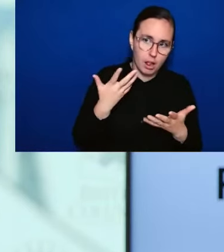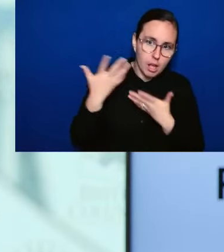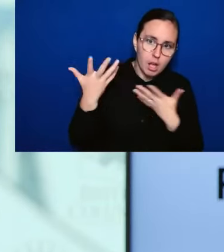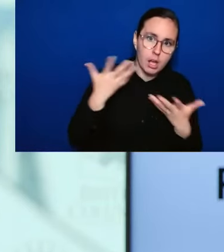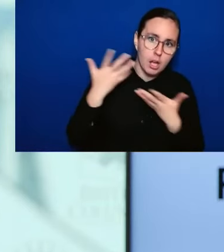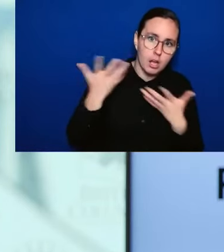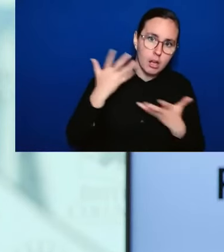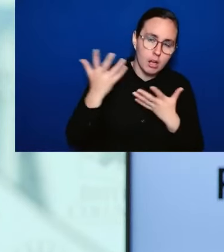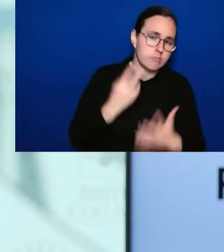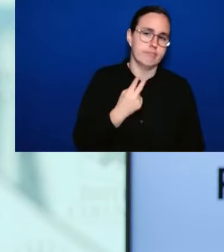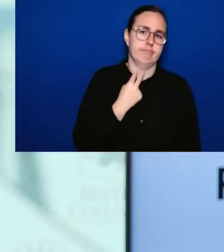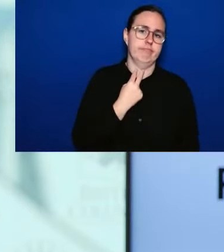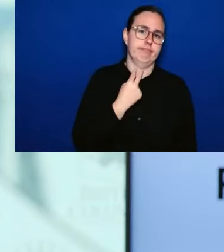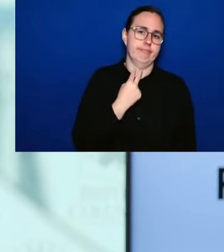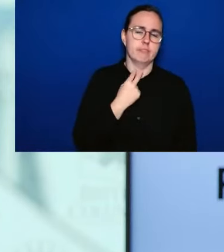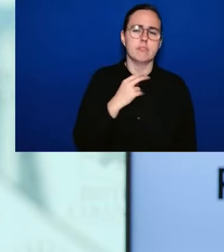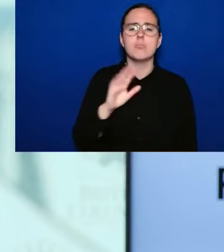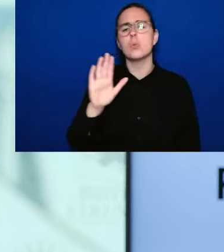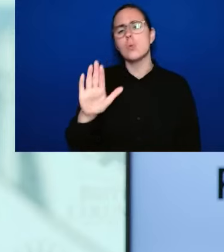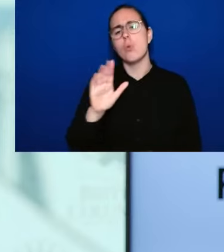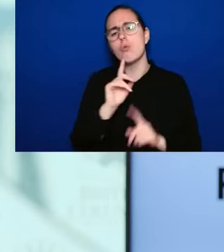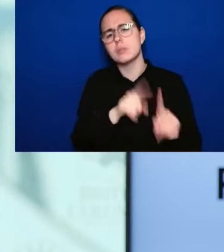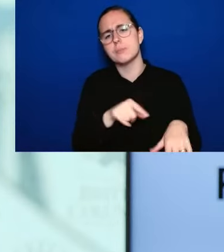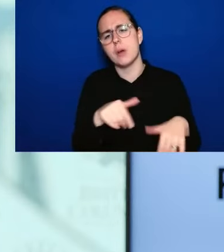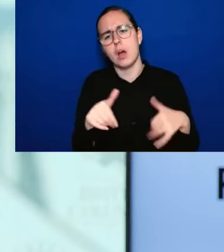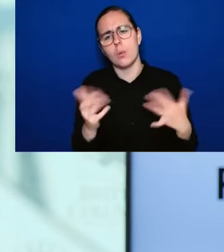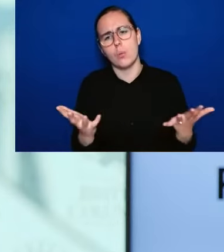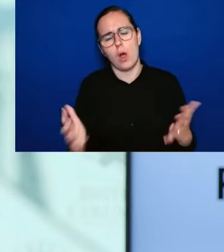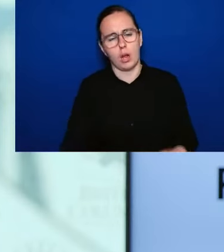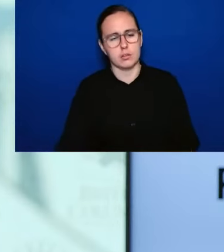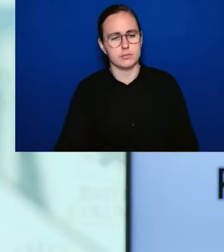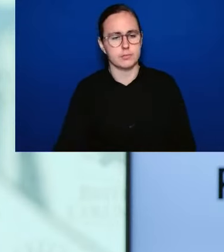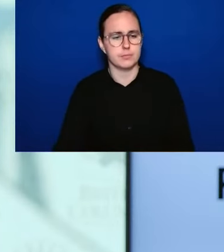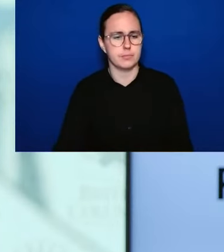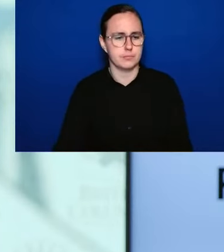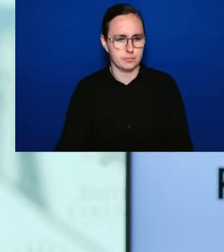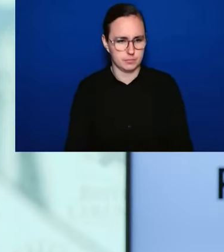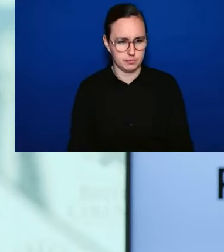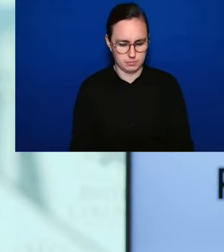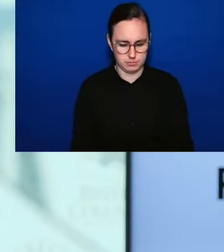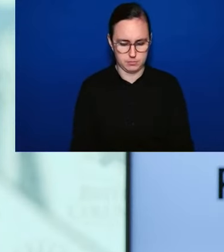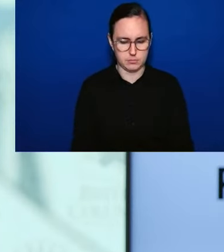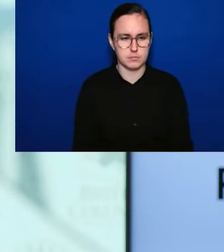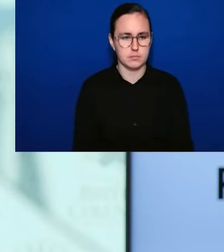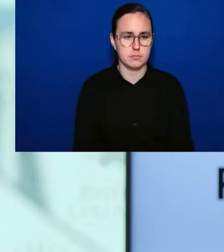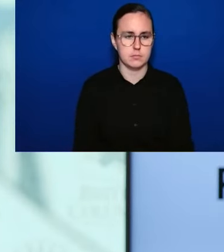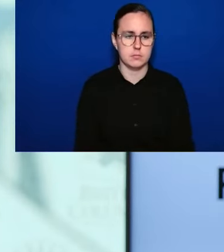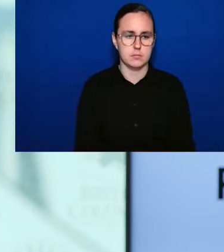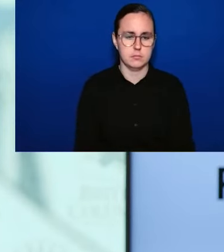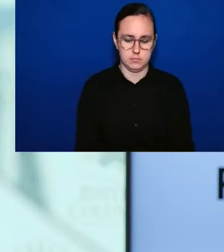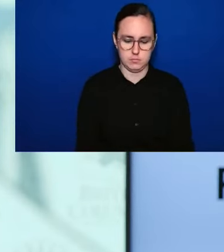working. I'm the I think that we